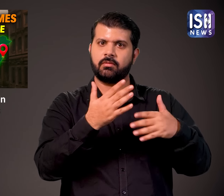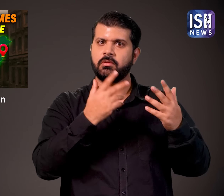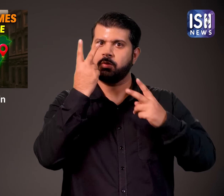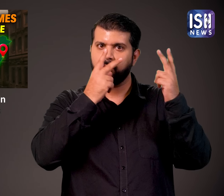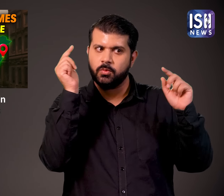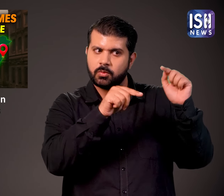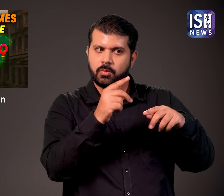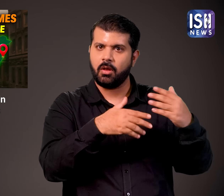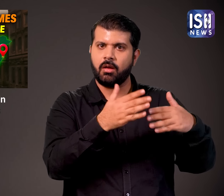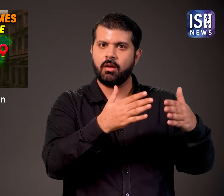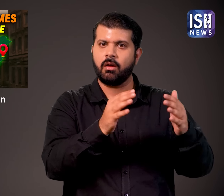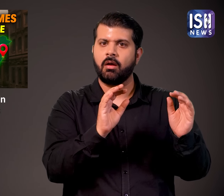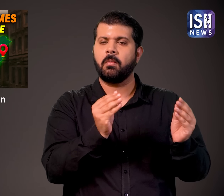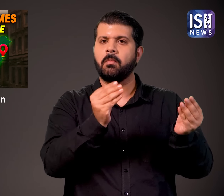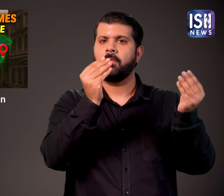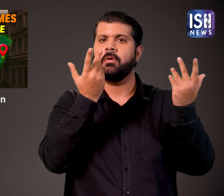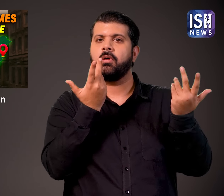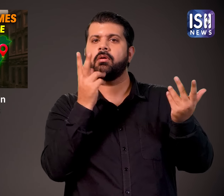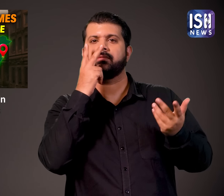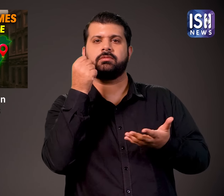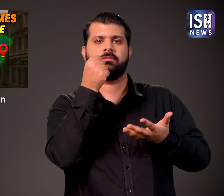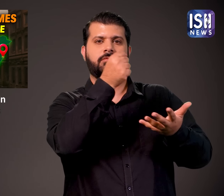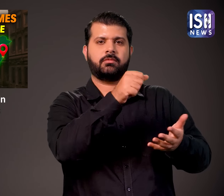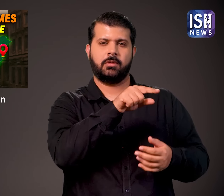This could help improve tourism,